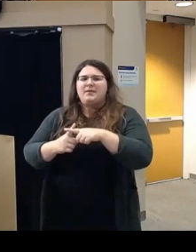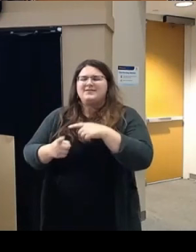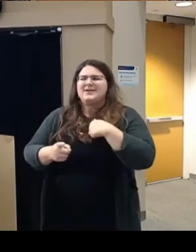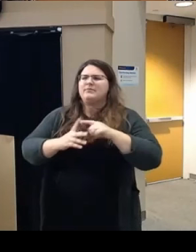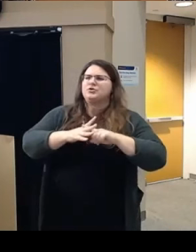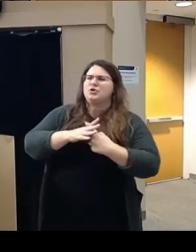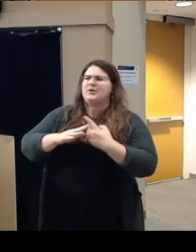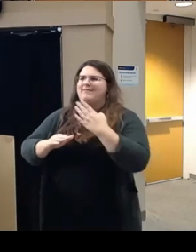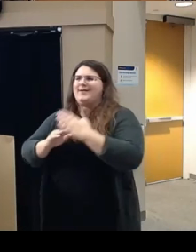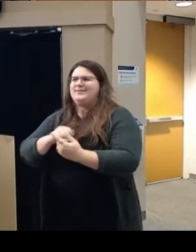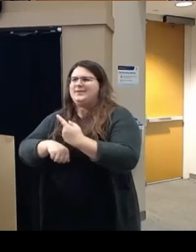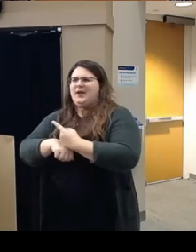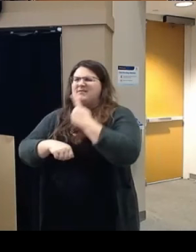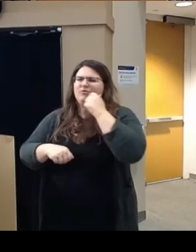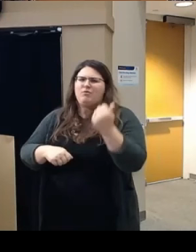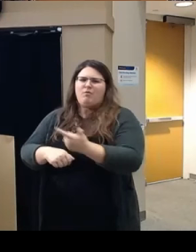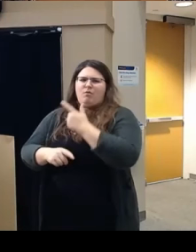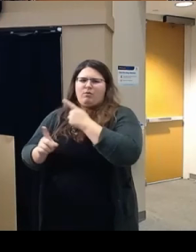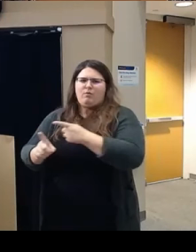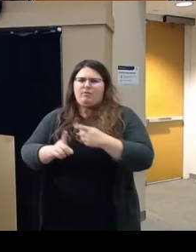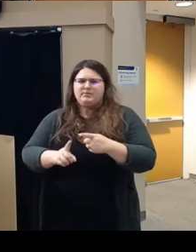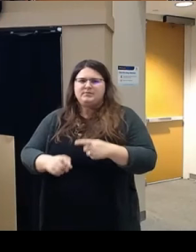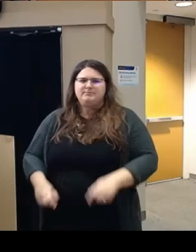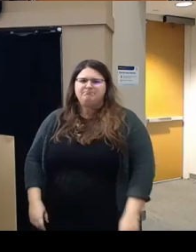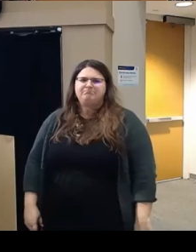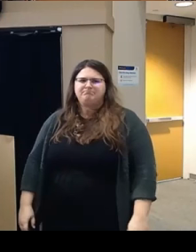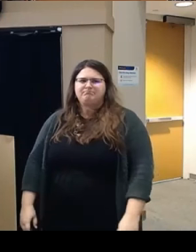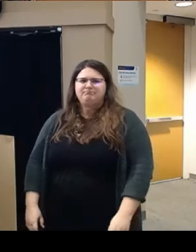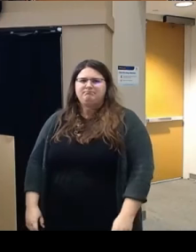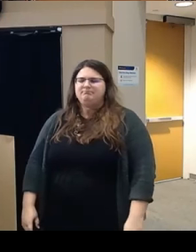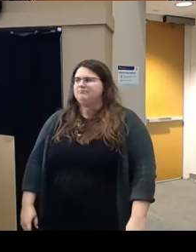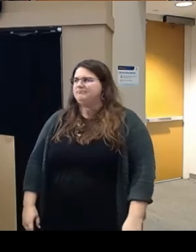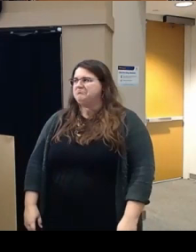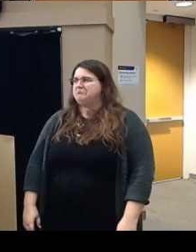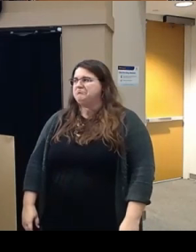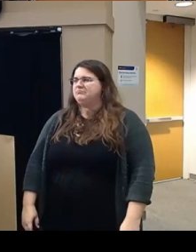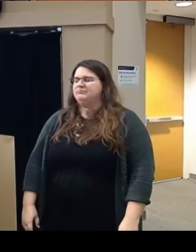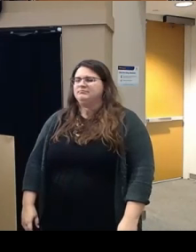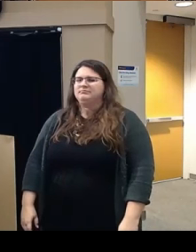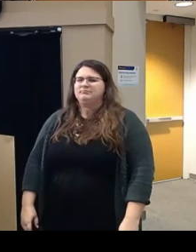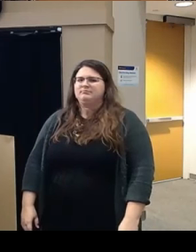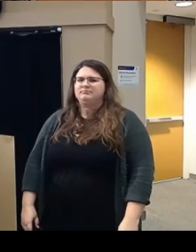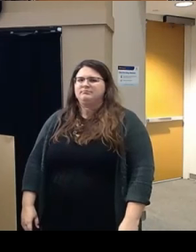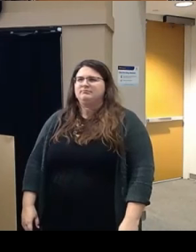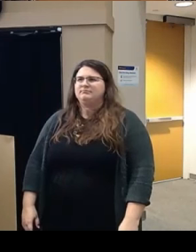for all goals so I'm going to go through and make each create each of these notes and I can see that